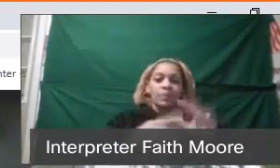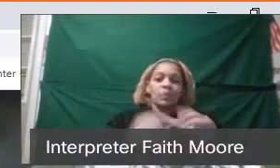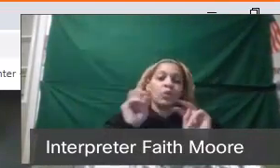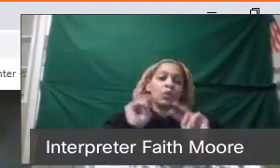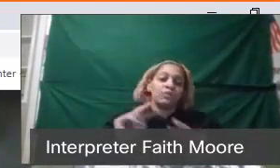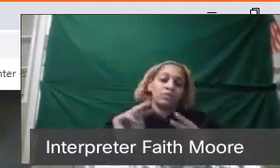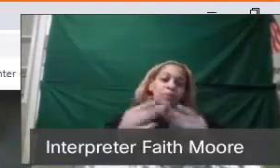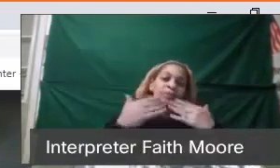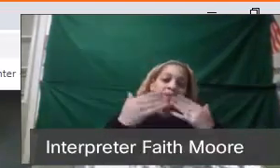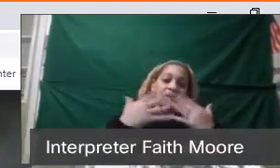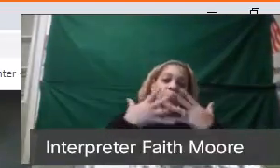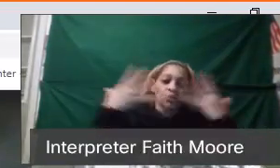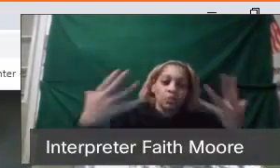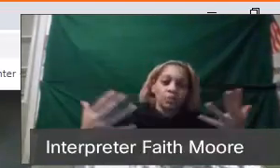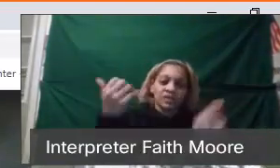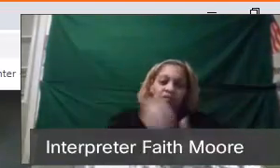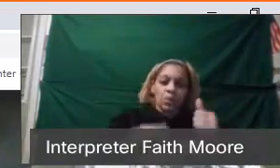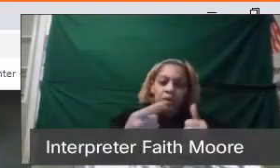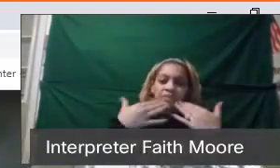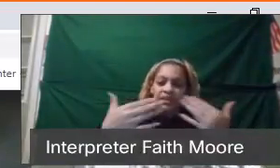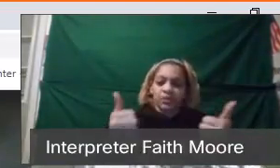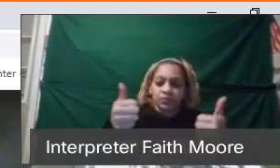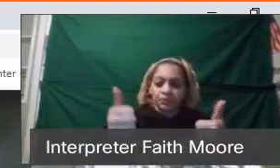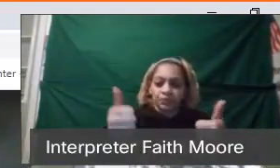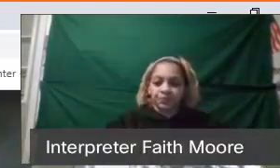Thank you very much.